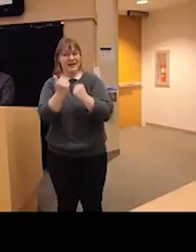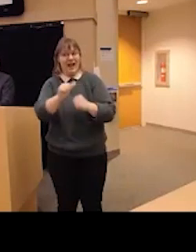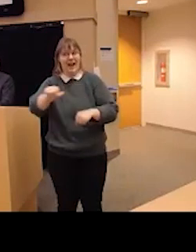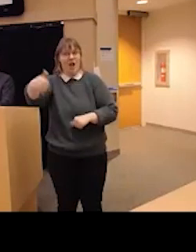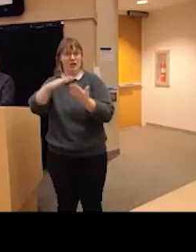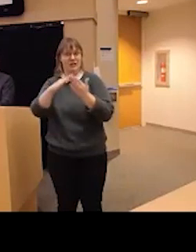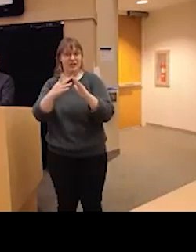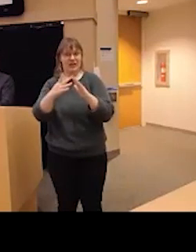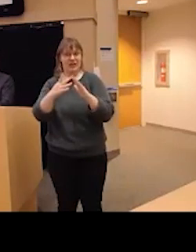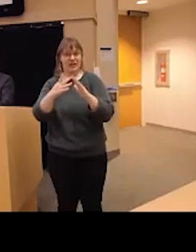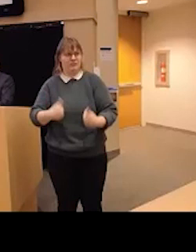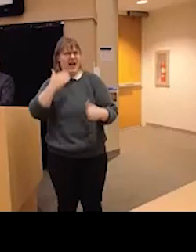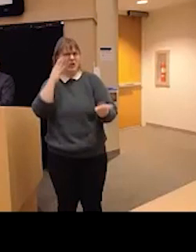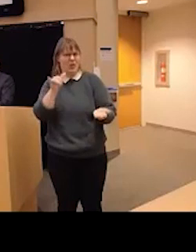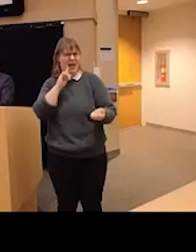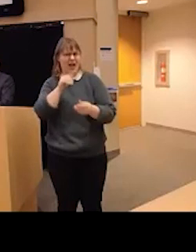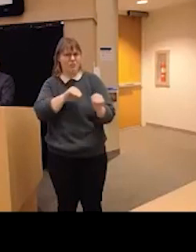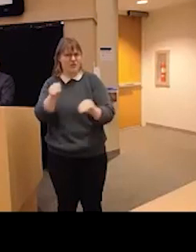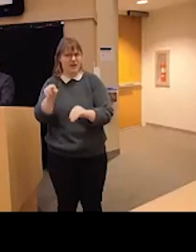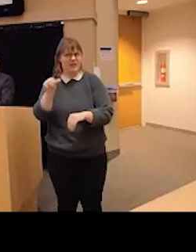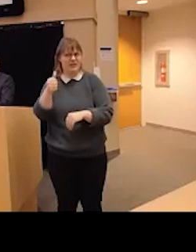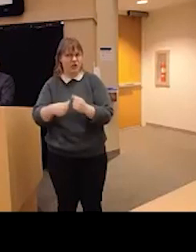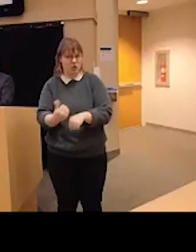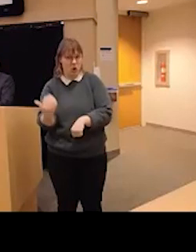you I didn't know that I moved there about 10 years ago it's a home to Hines ketchup that was